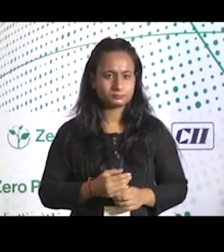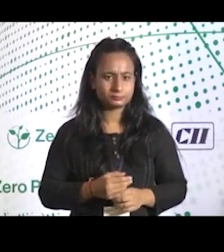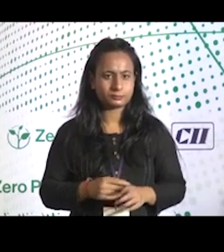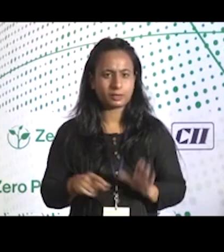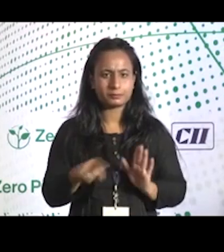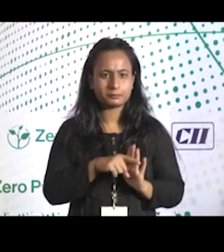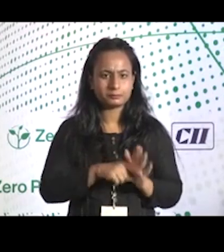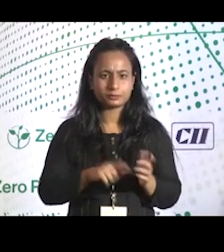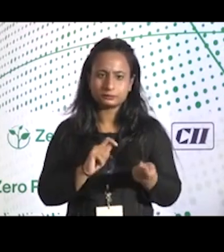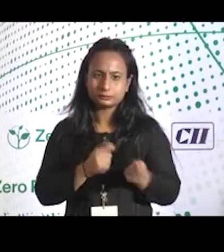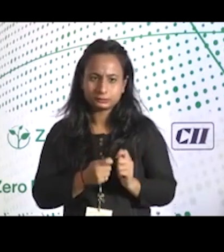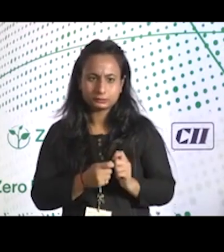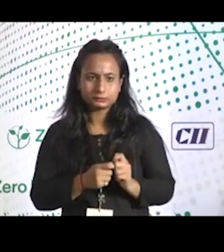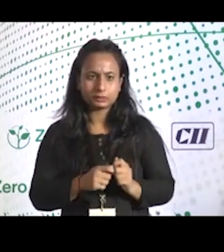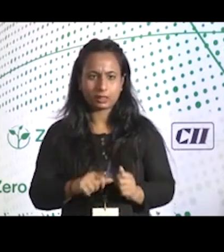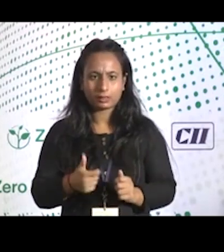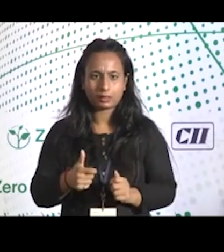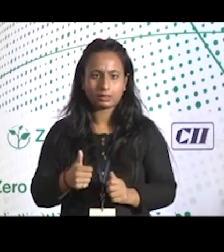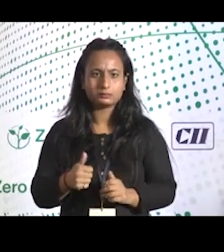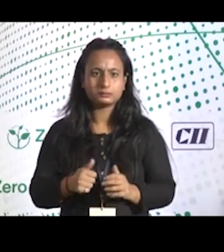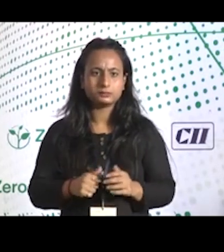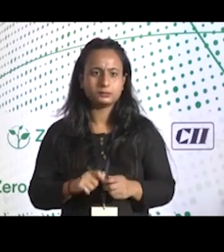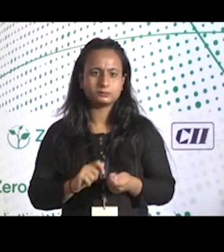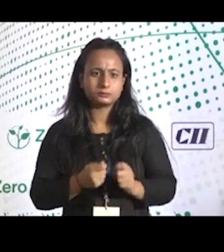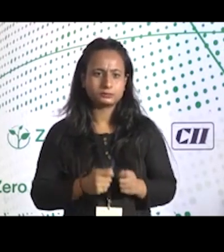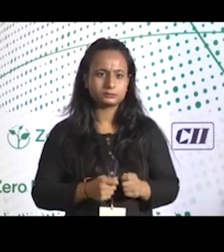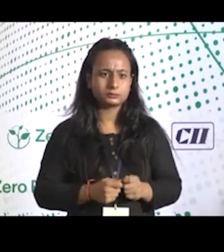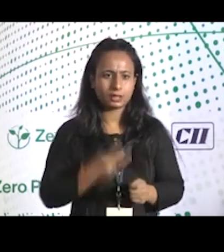or some fundamental shift in the market narrative?